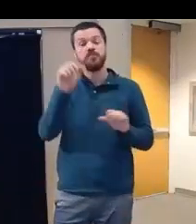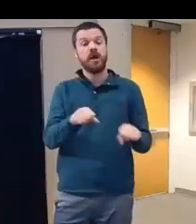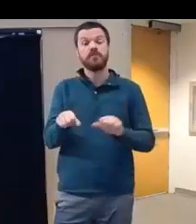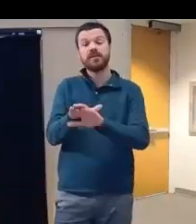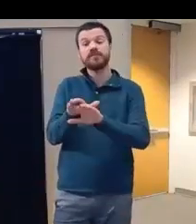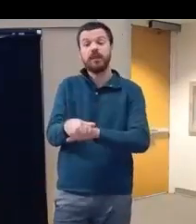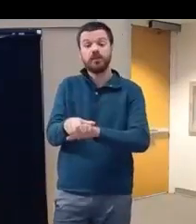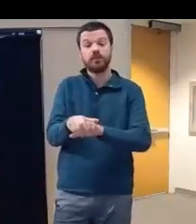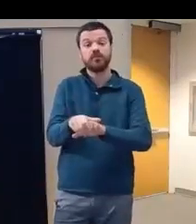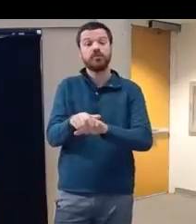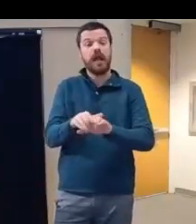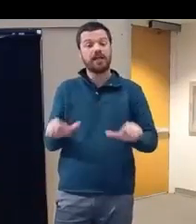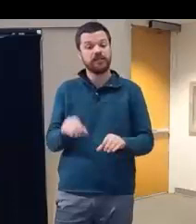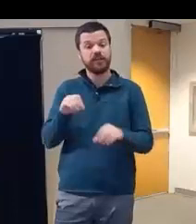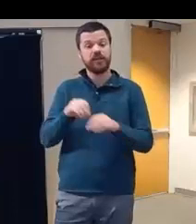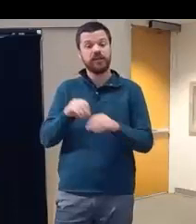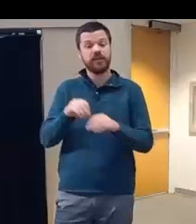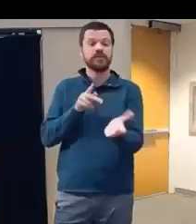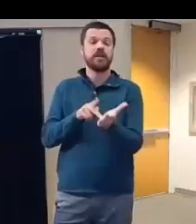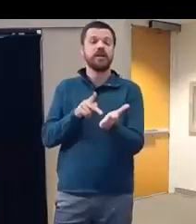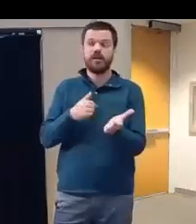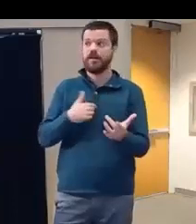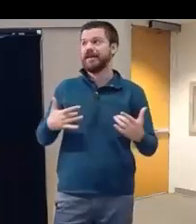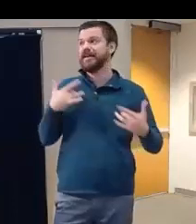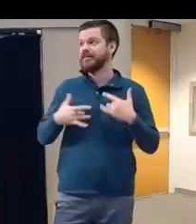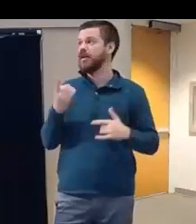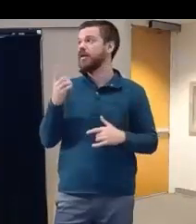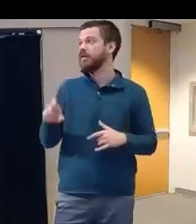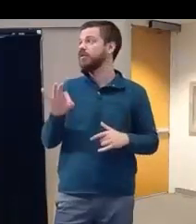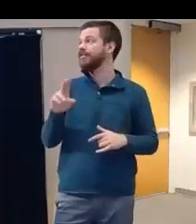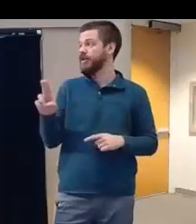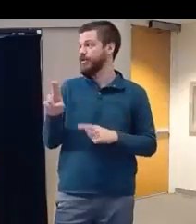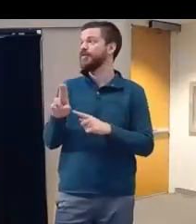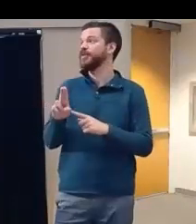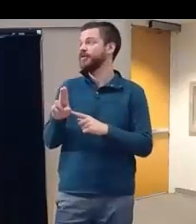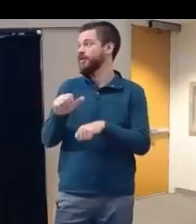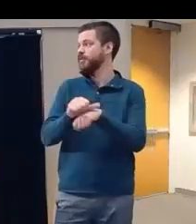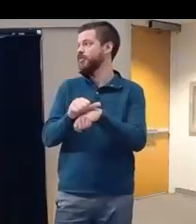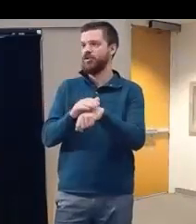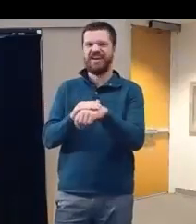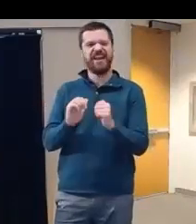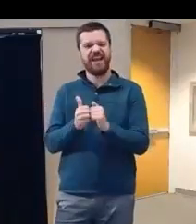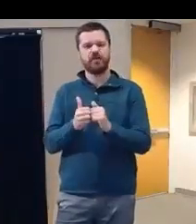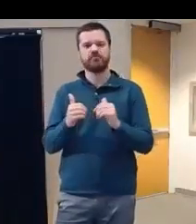activity in Psychiatry I'm very excited that Dr Foo is working on how to enhance learning